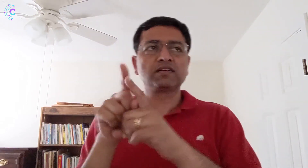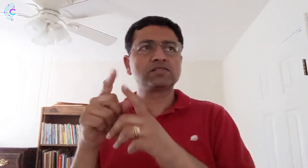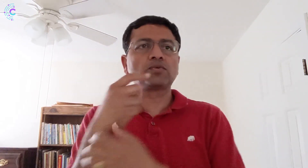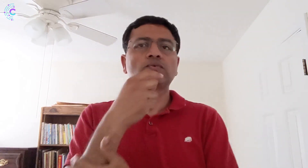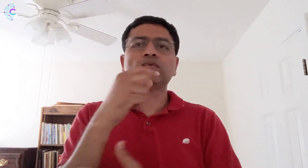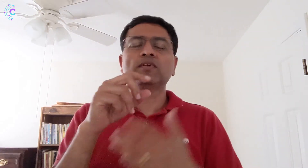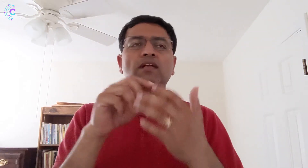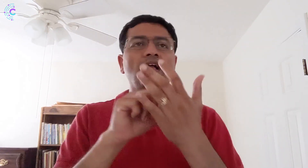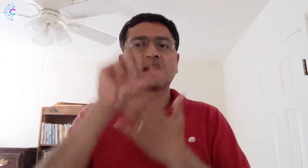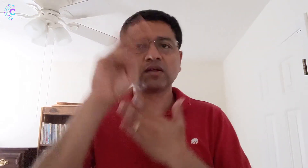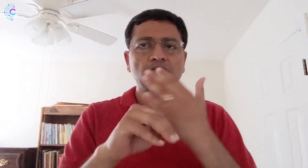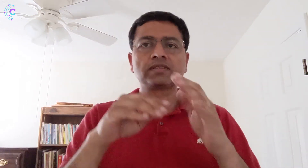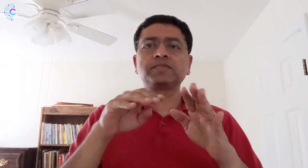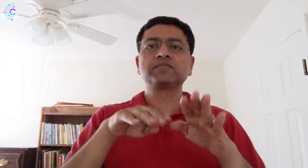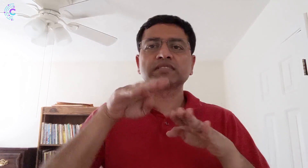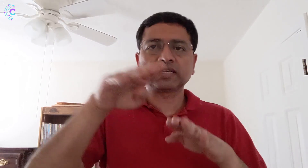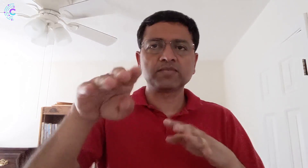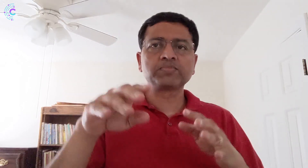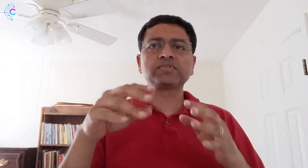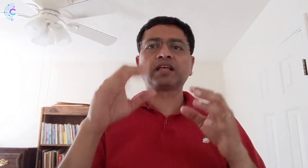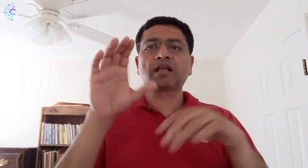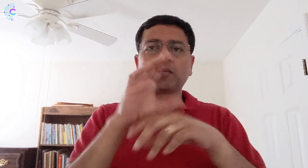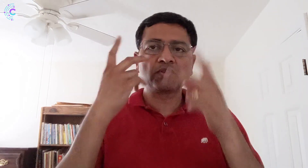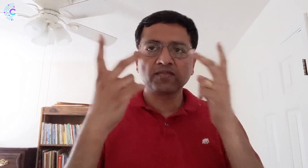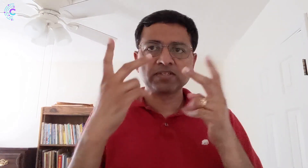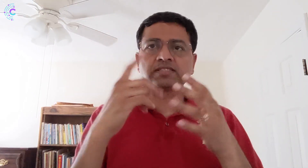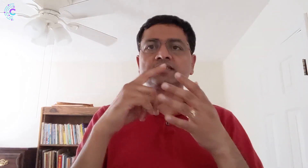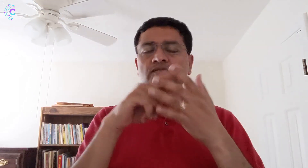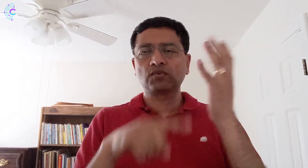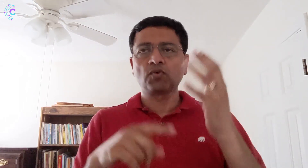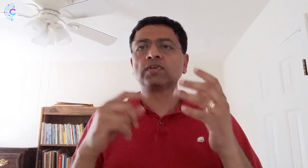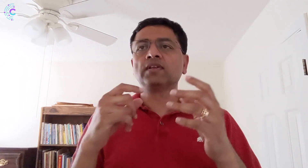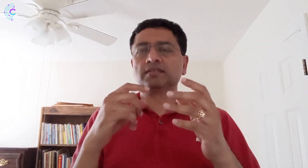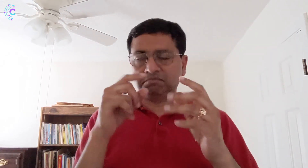but also curriculum, steps, computer, and visual information.